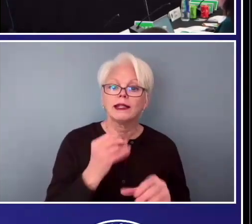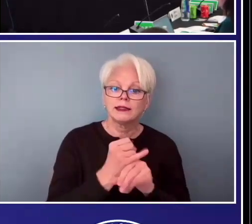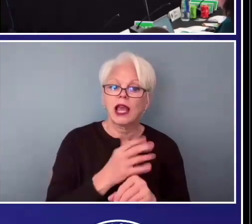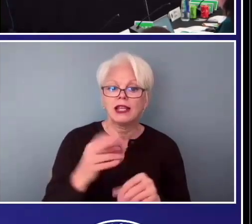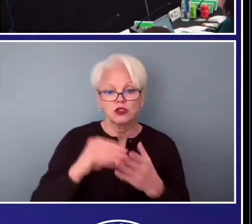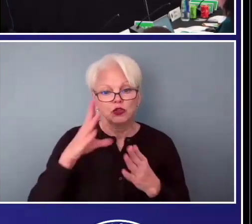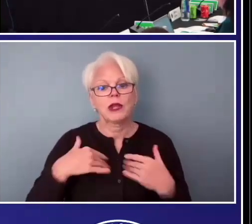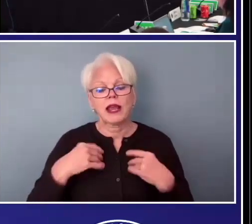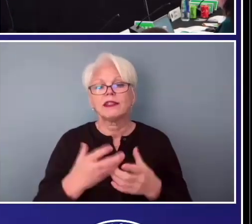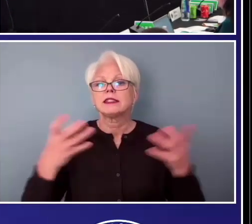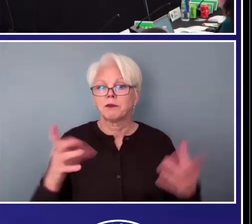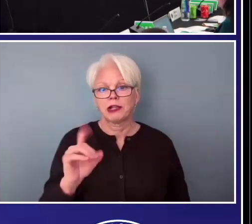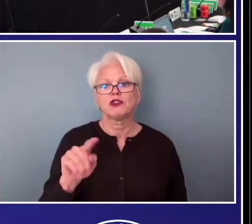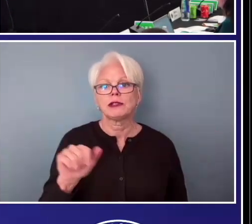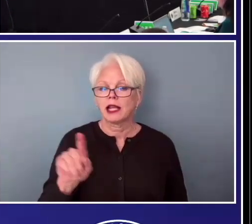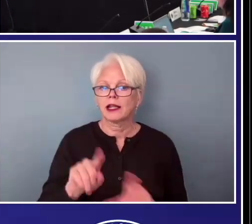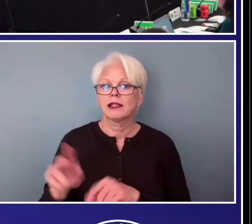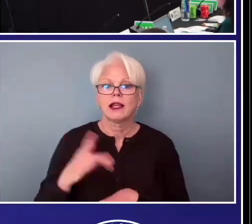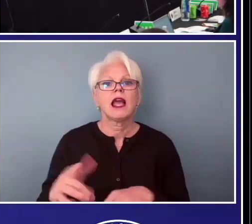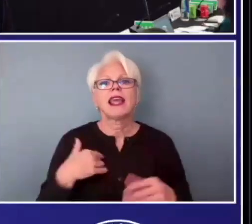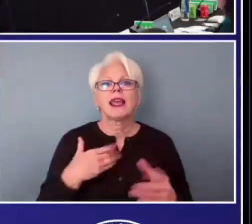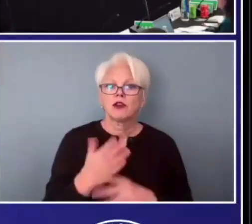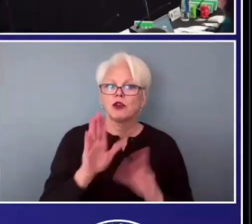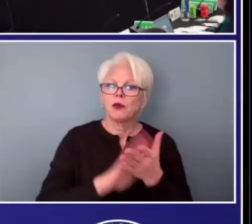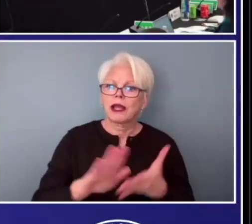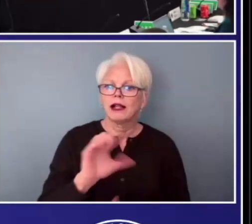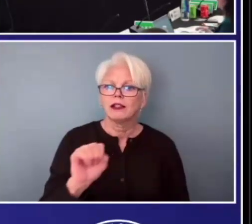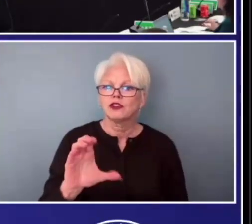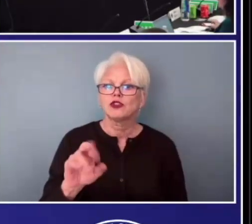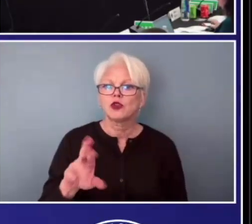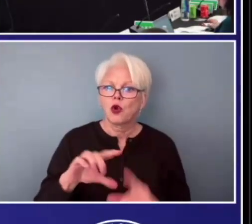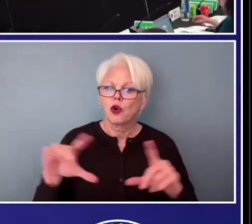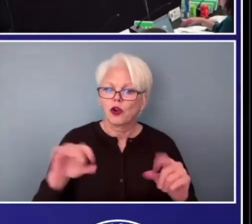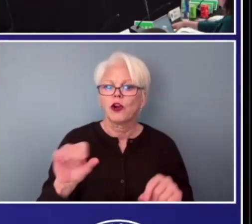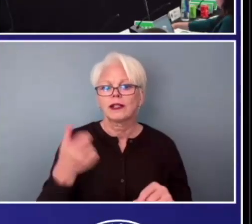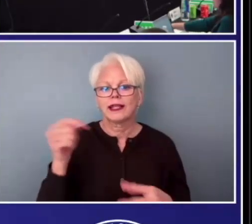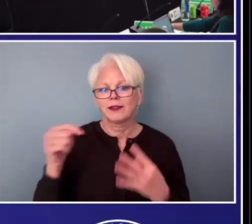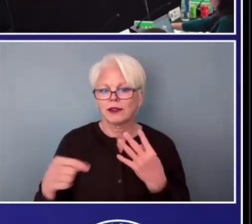And certainly, they have that through the College scorecard and other mechanisms that we have prioritized as an administration.